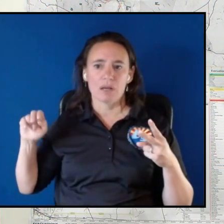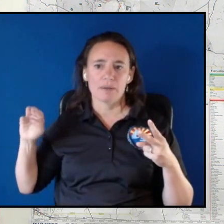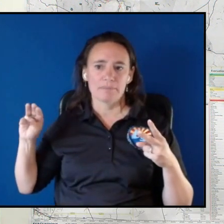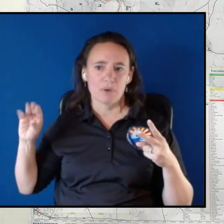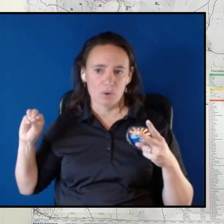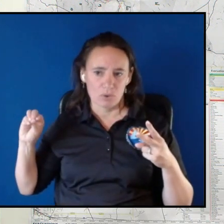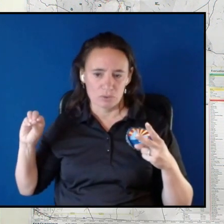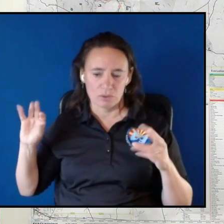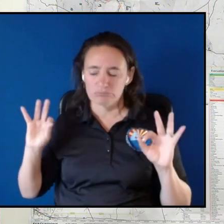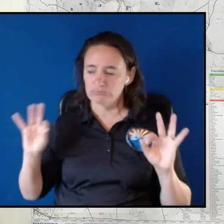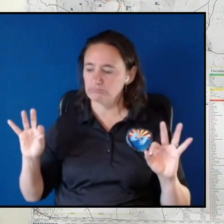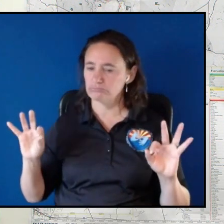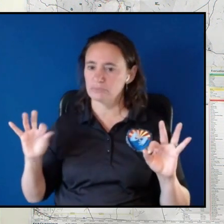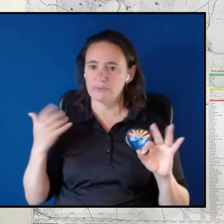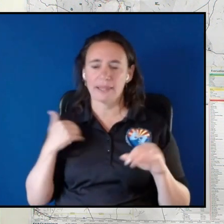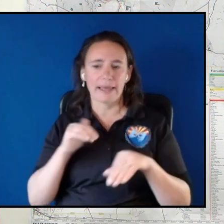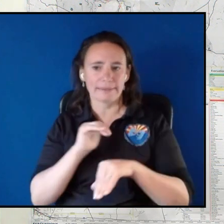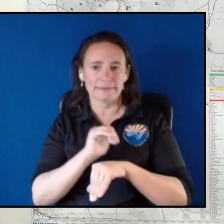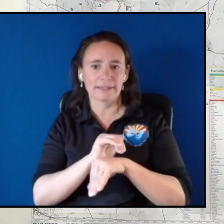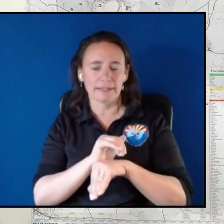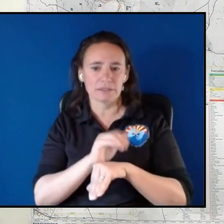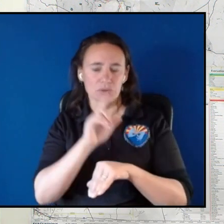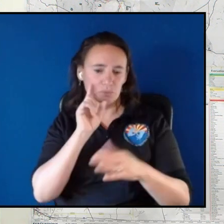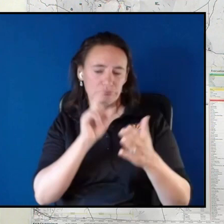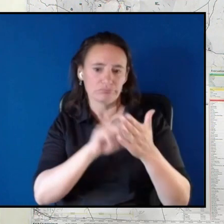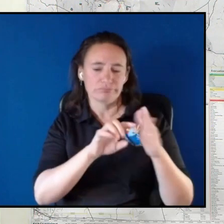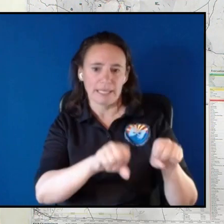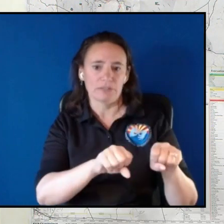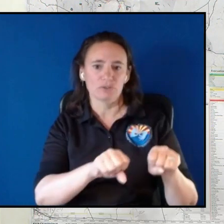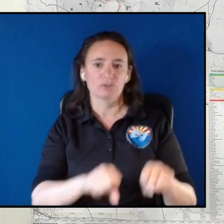last night to to catch that fire.